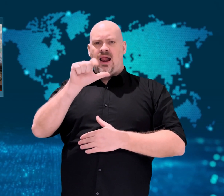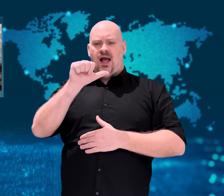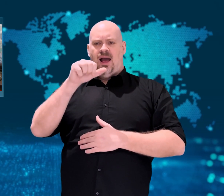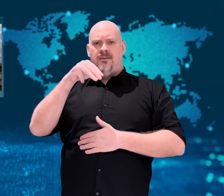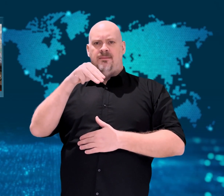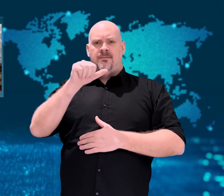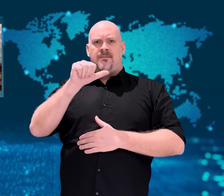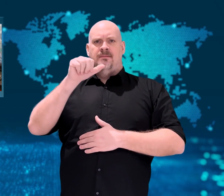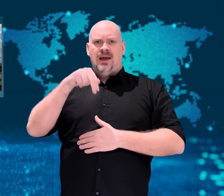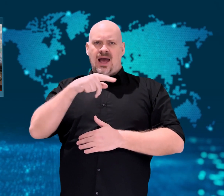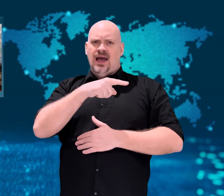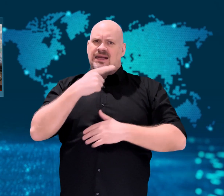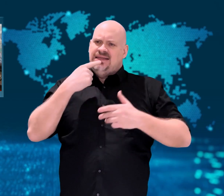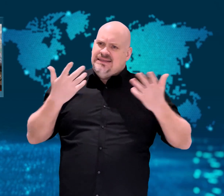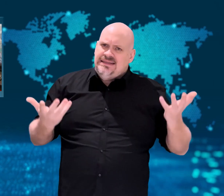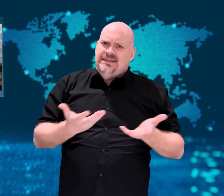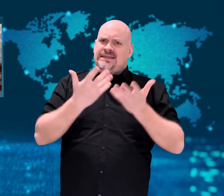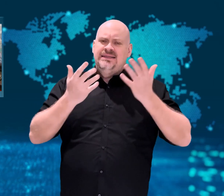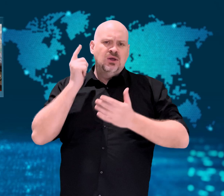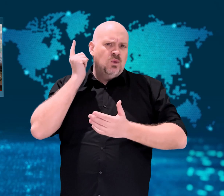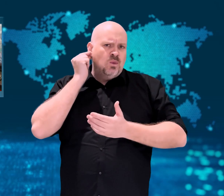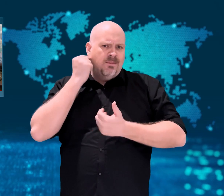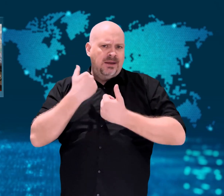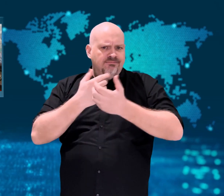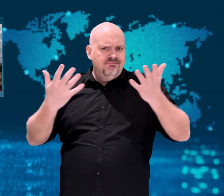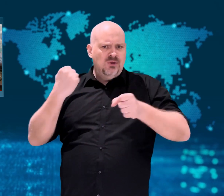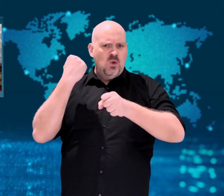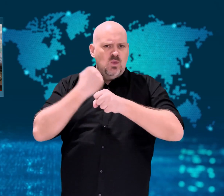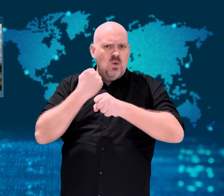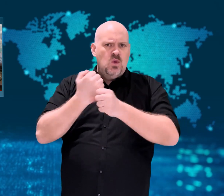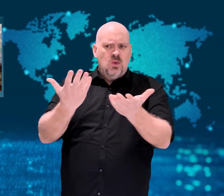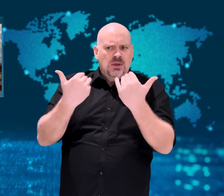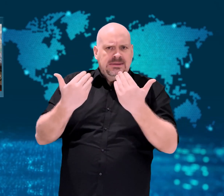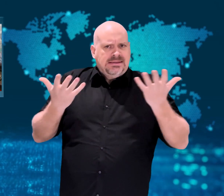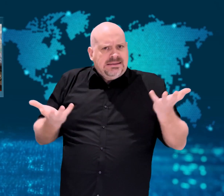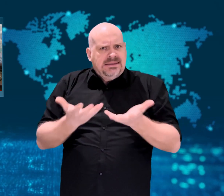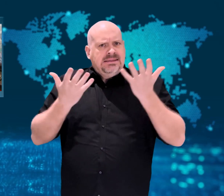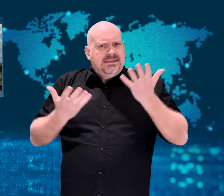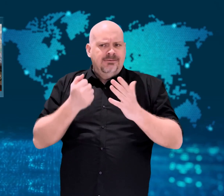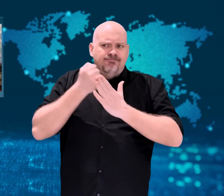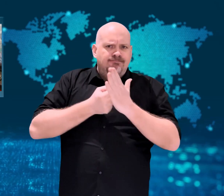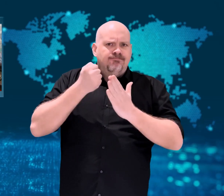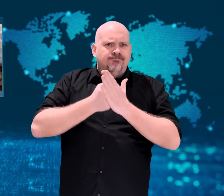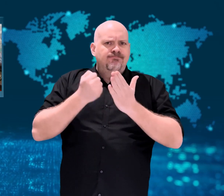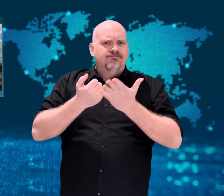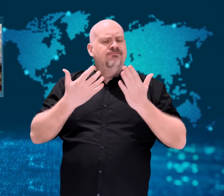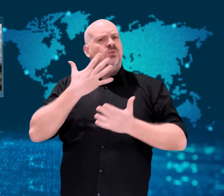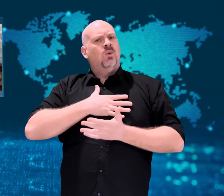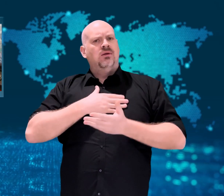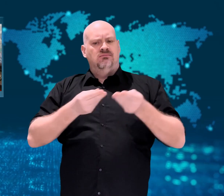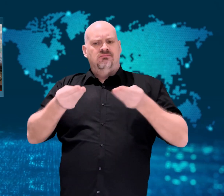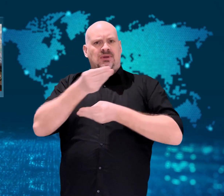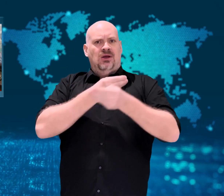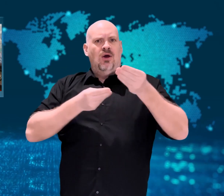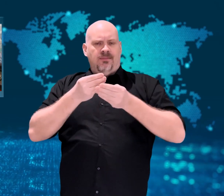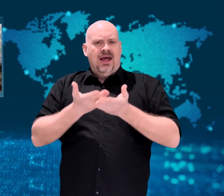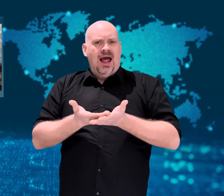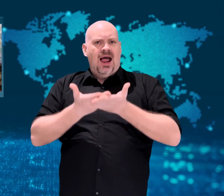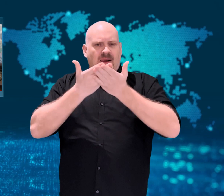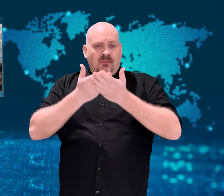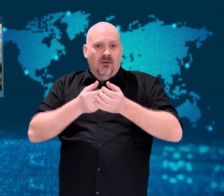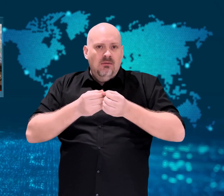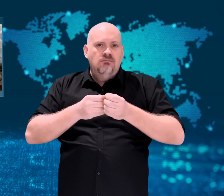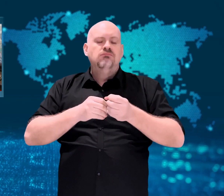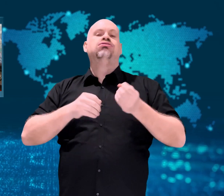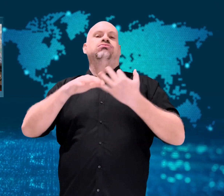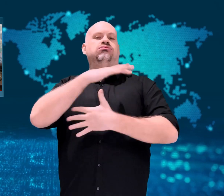has been trying to get more women into the workforce to